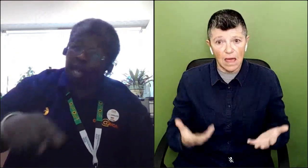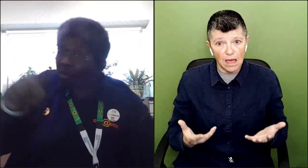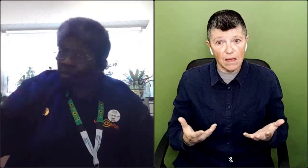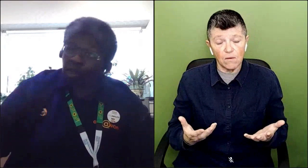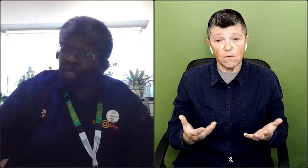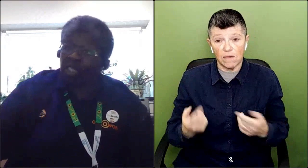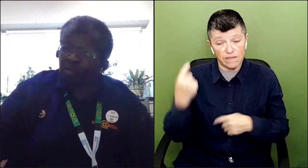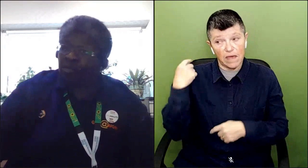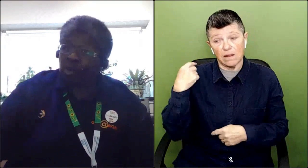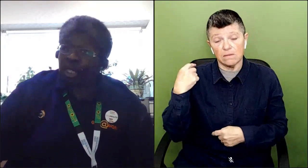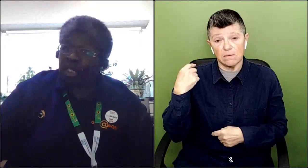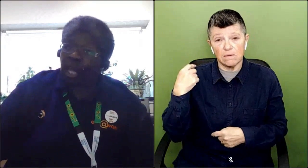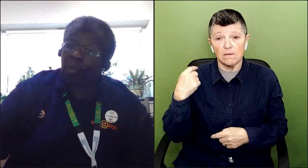We had review meetings a few weeks later.